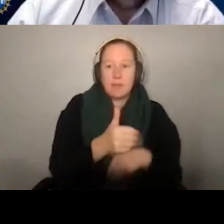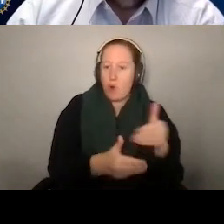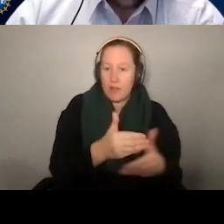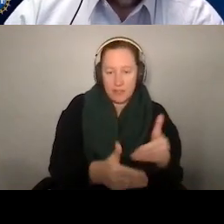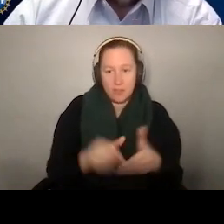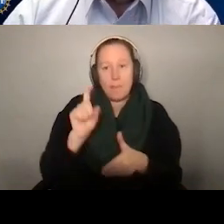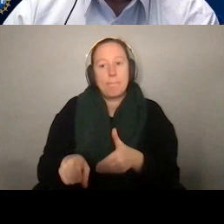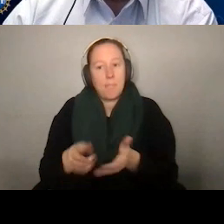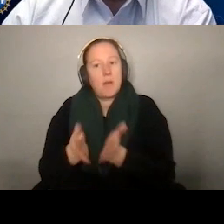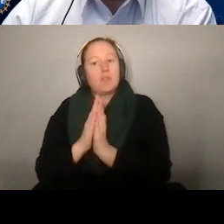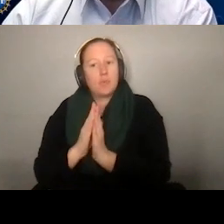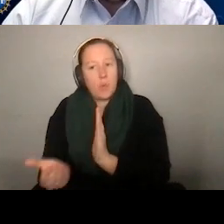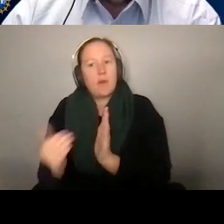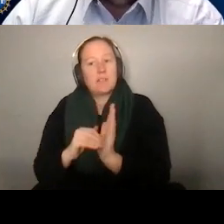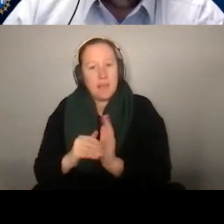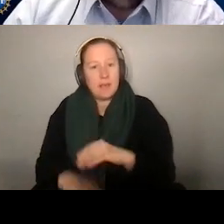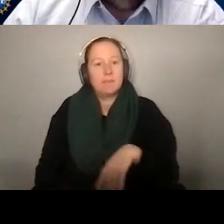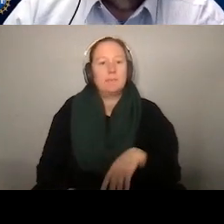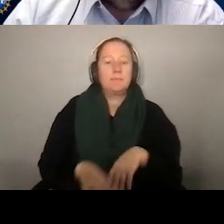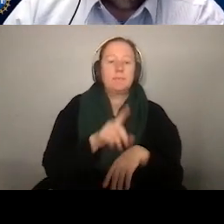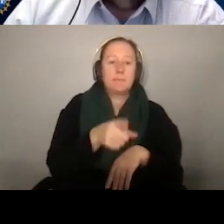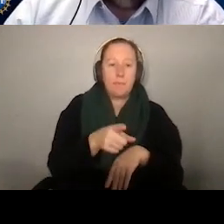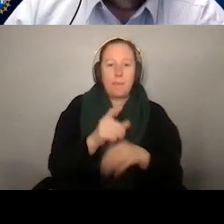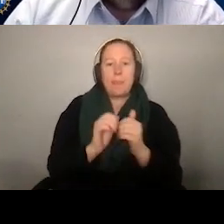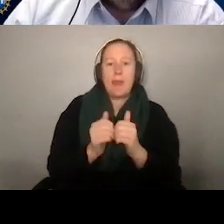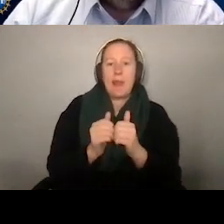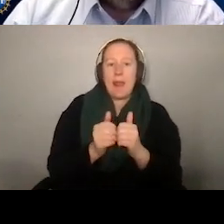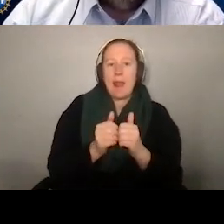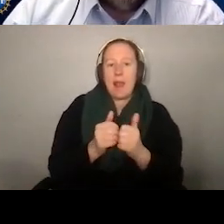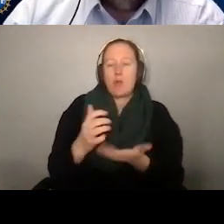I would like to provide you with an update on how the Treasury Offset Program,